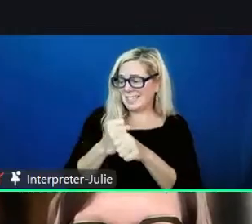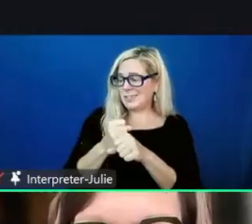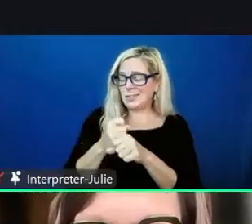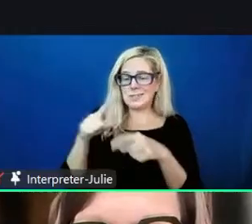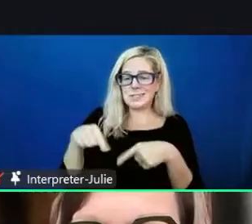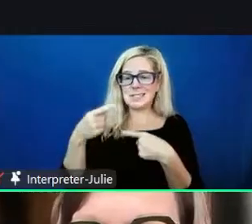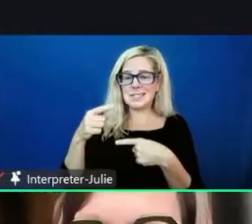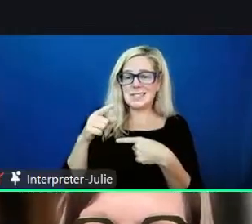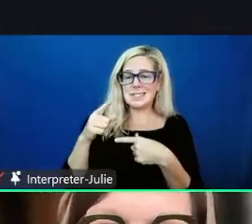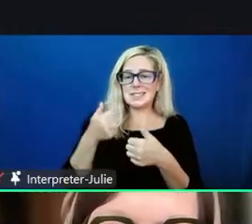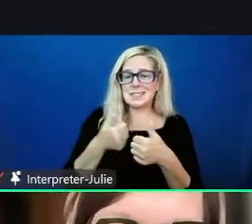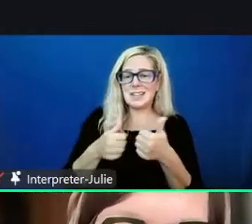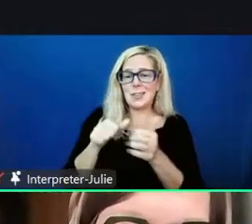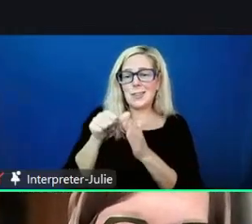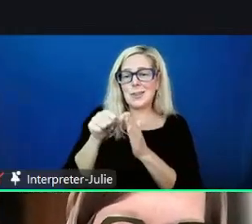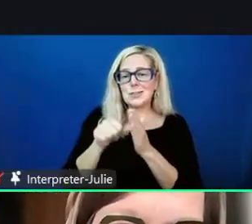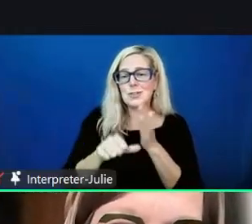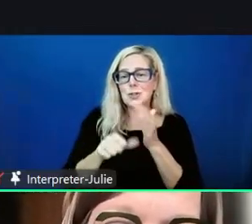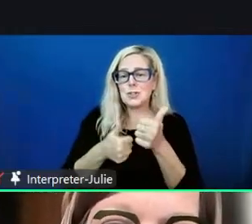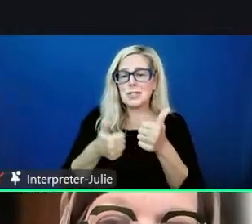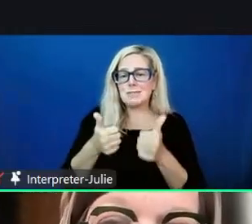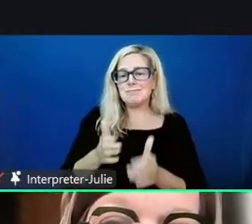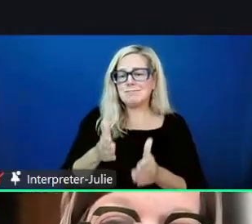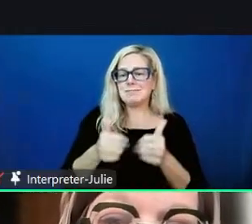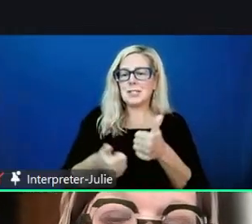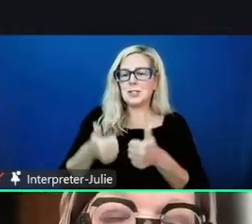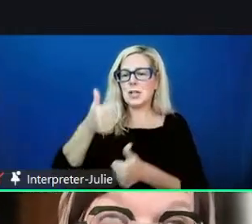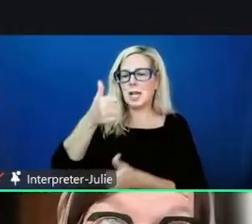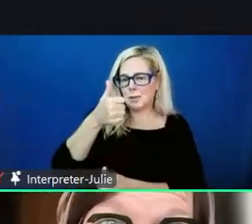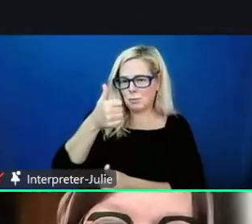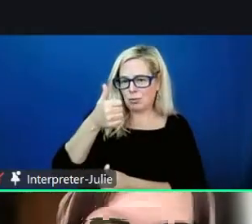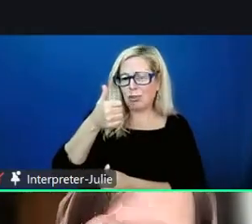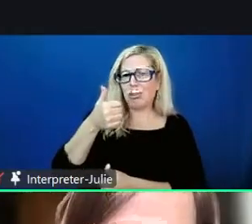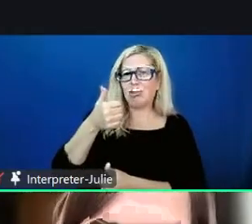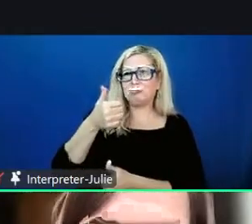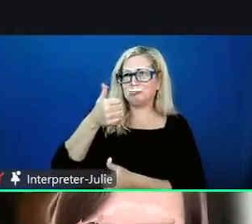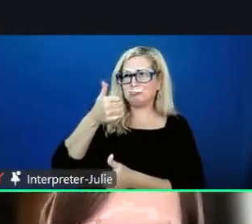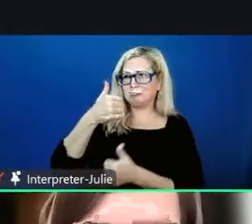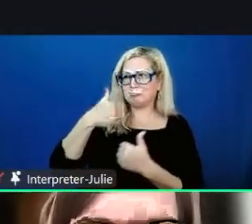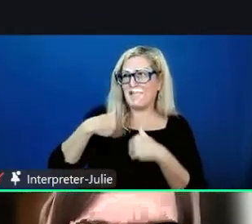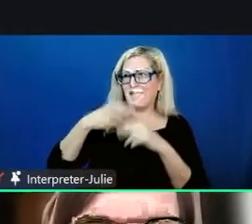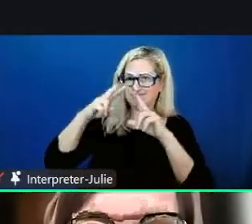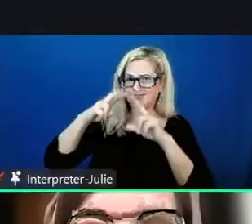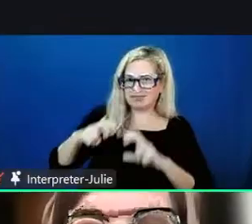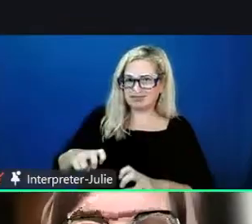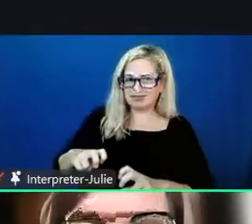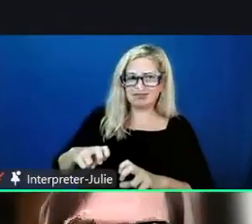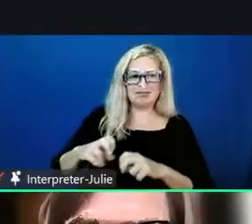and then COVID-19 exposed, disproportionate, more morbidity and mortality.